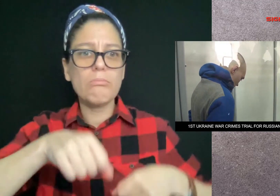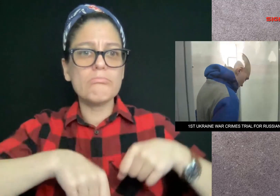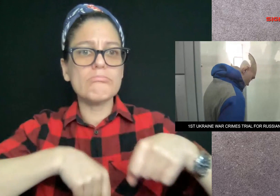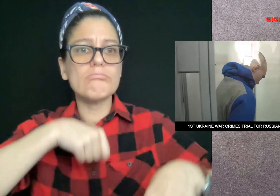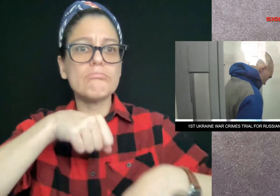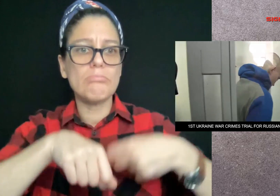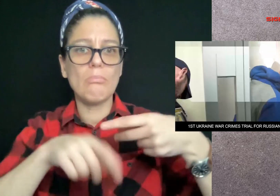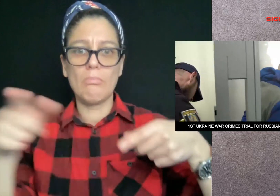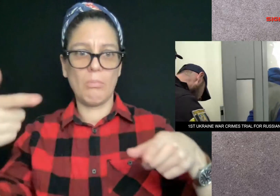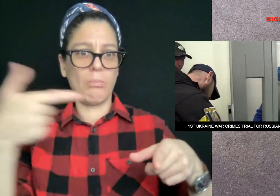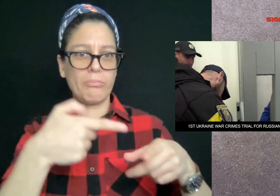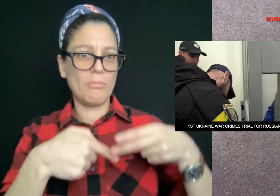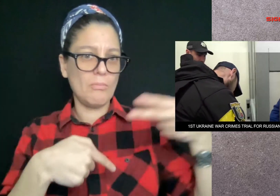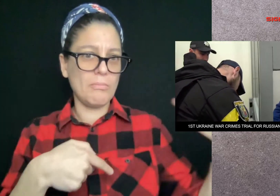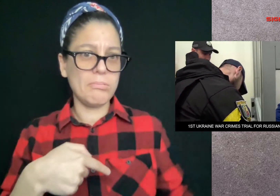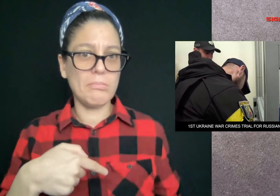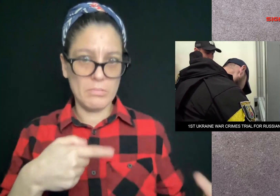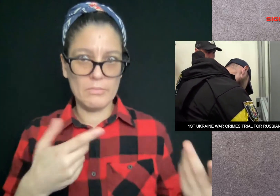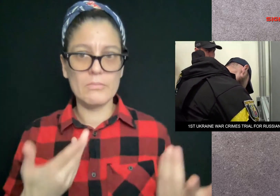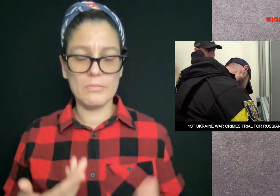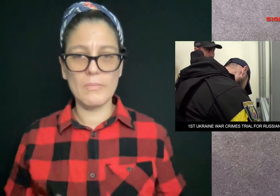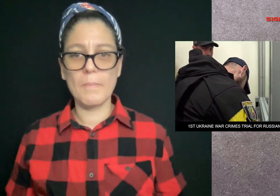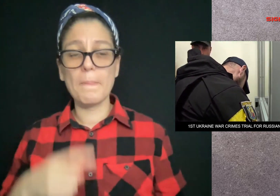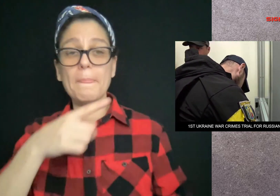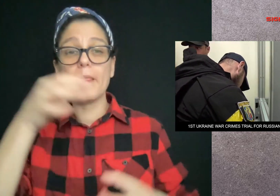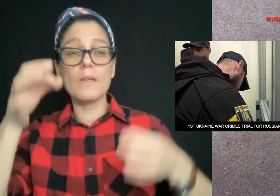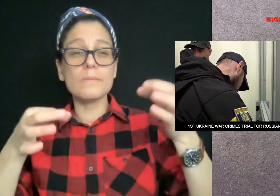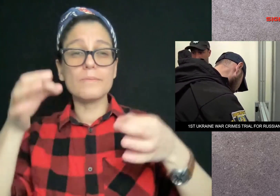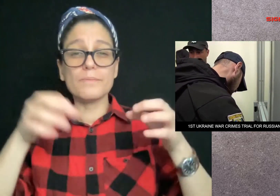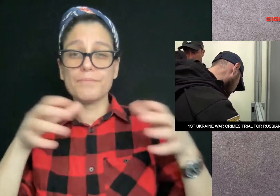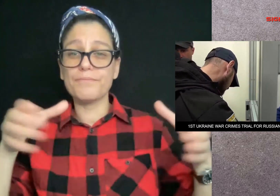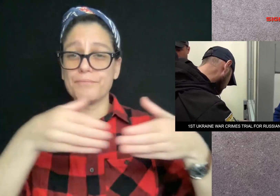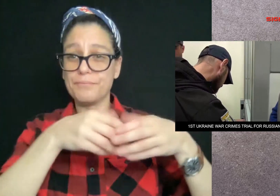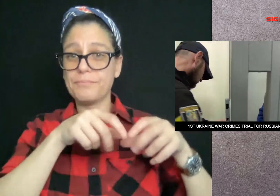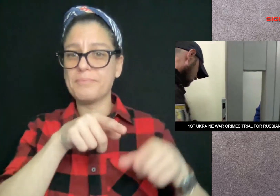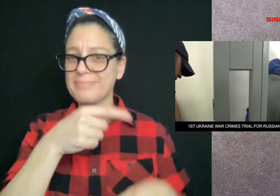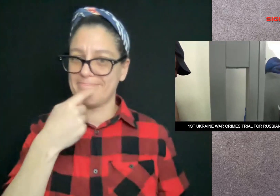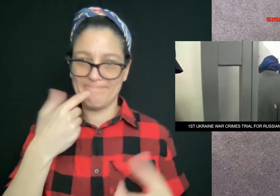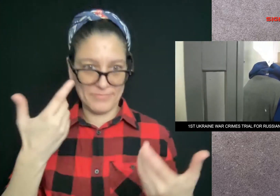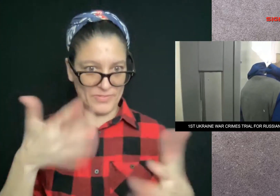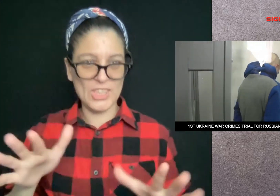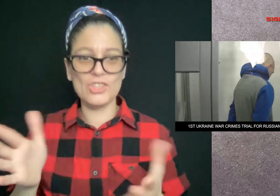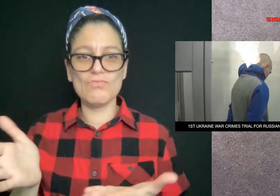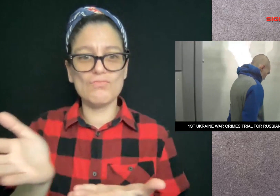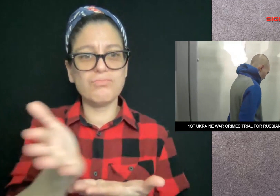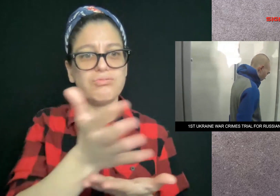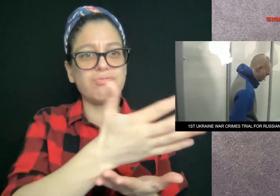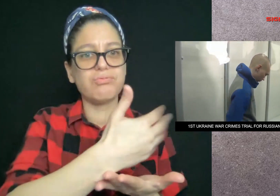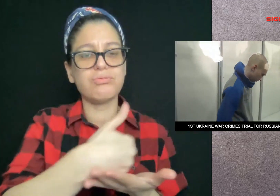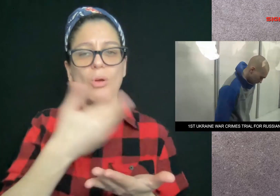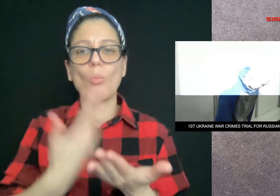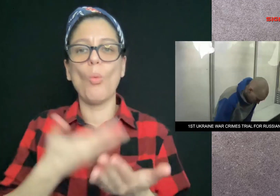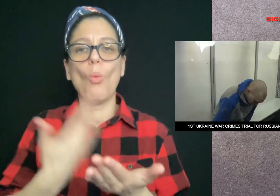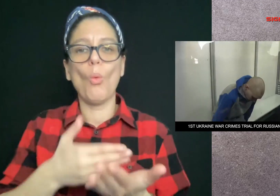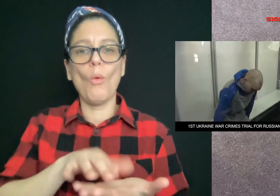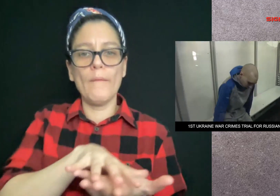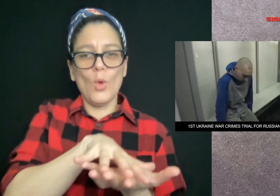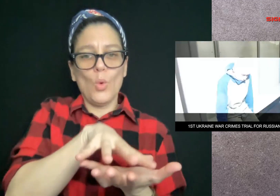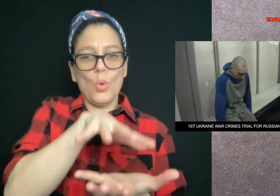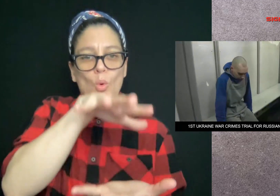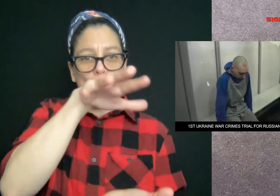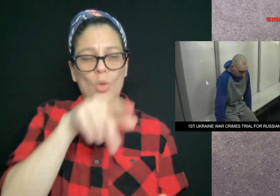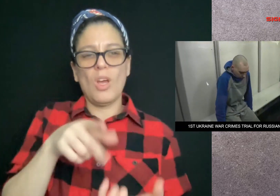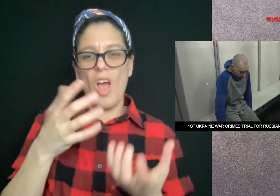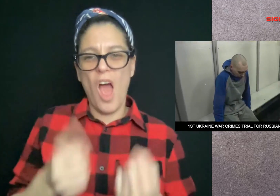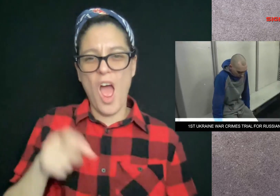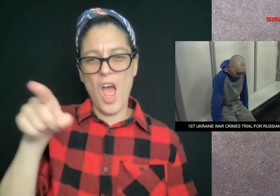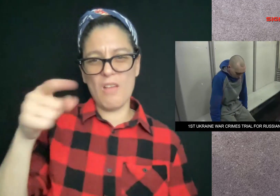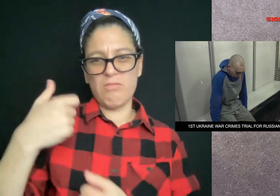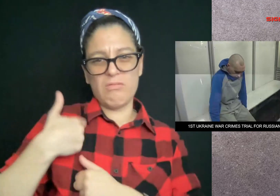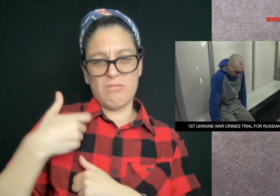62-year-old man while he was riding his bicycle prosecutors say they have gathered enough